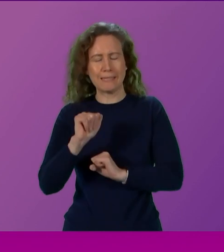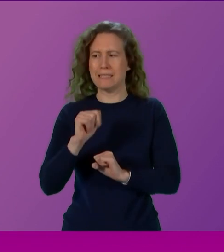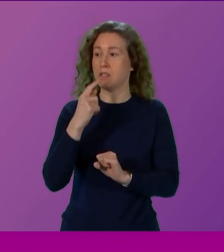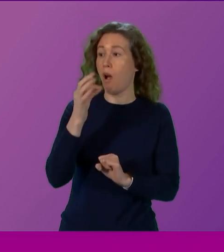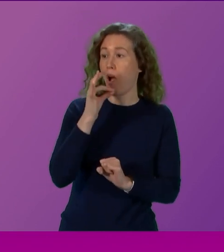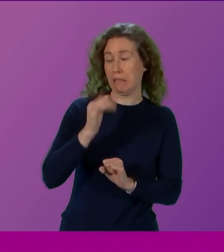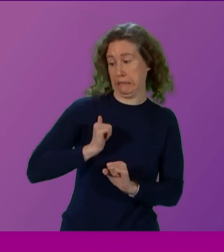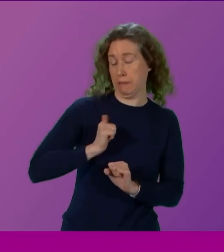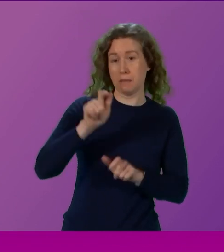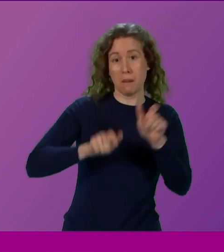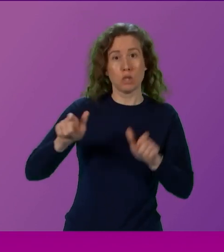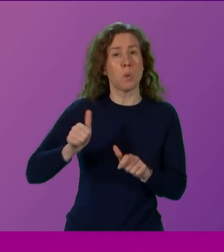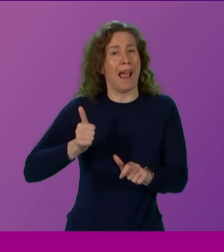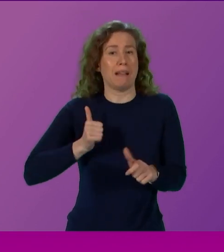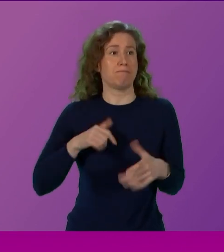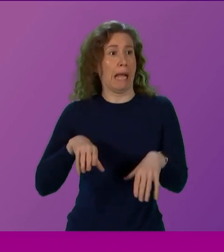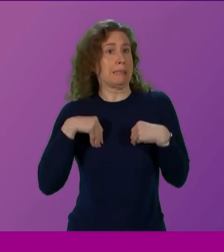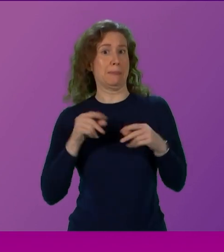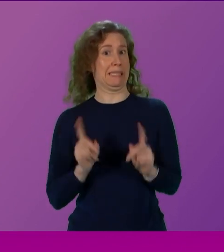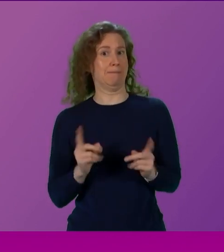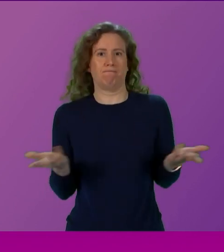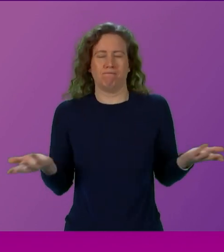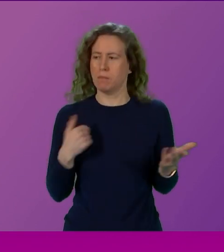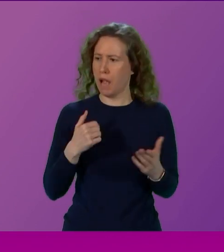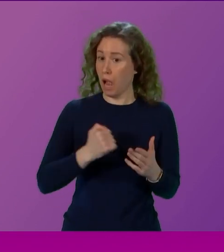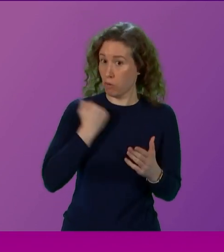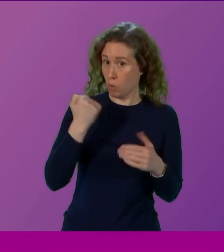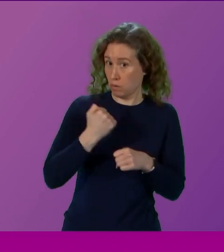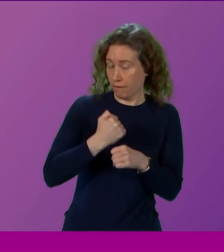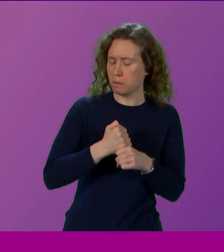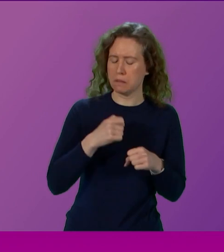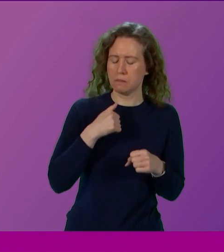to accept the unacceptable. Members of her Government accept that the NHS is in